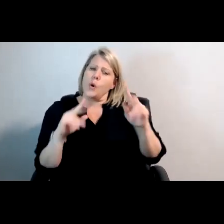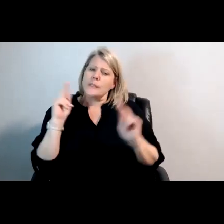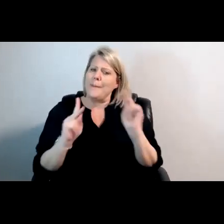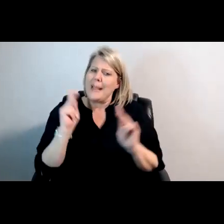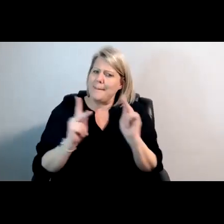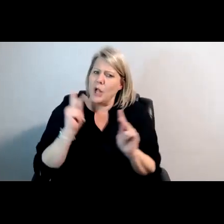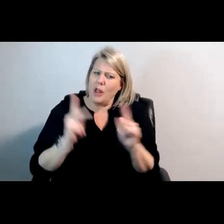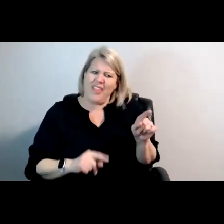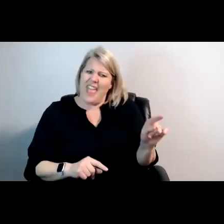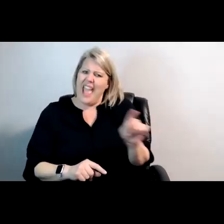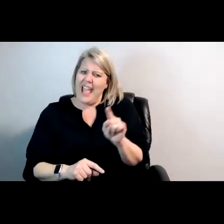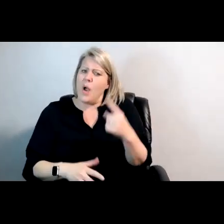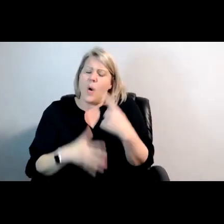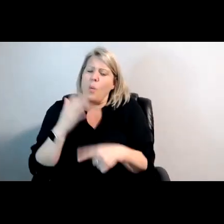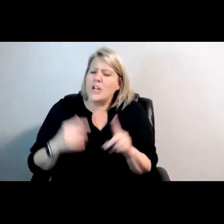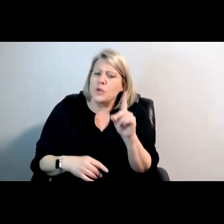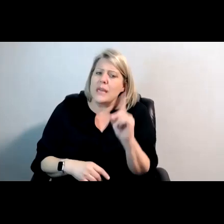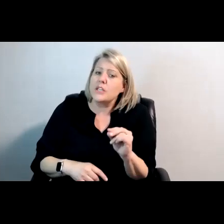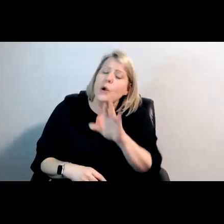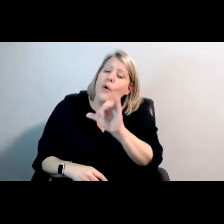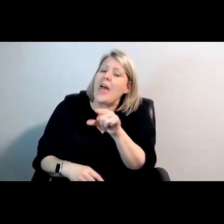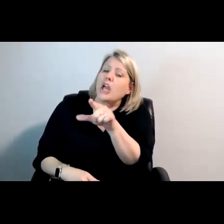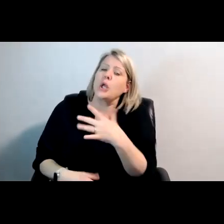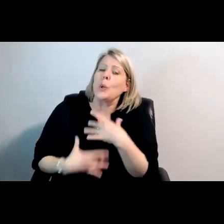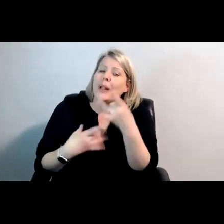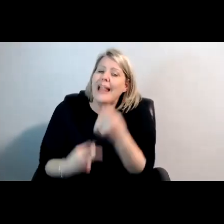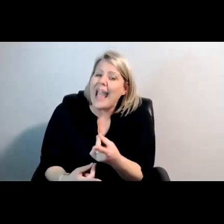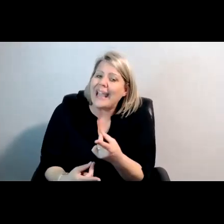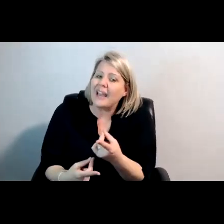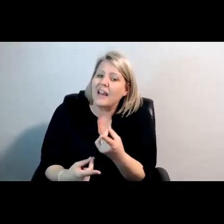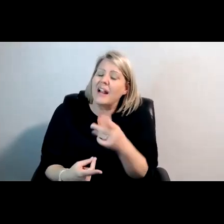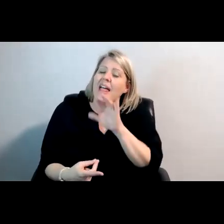that you like and that makes their support work for you?